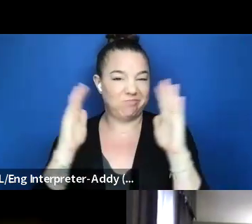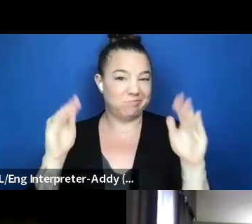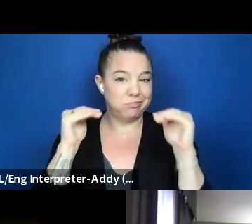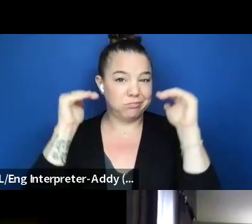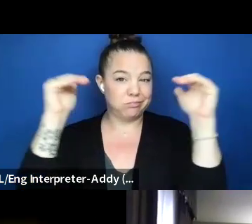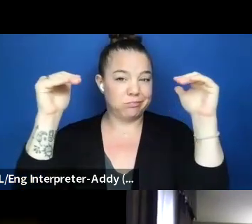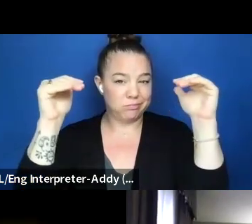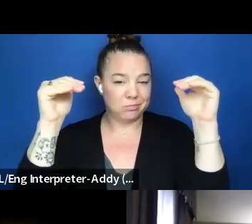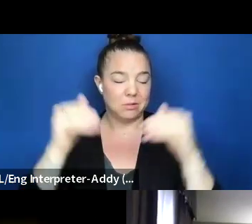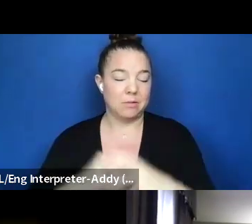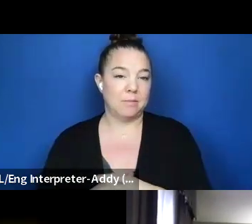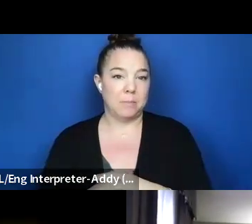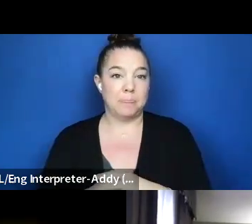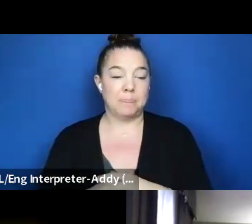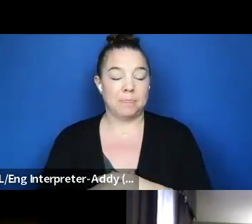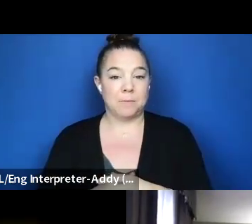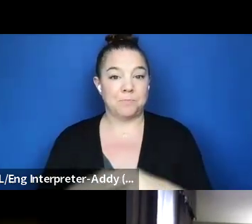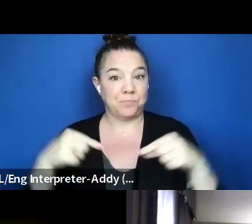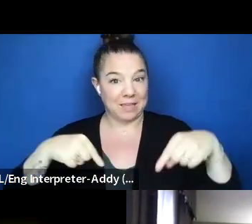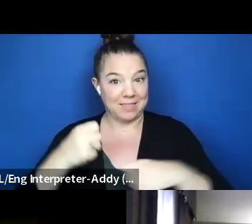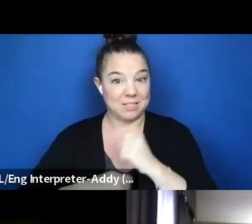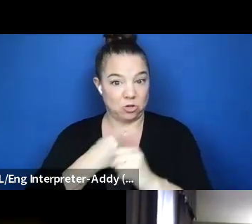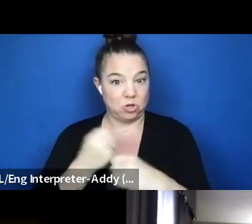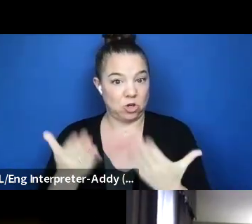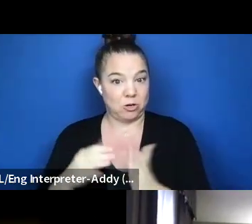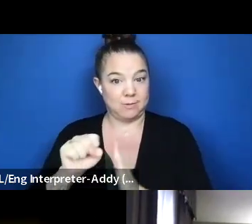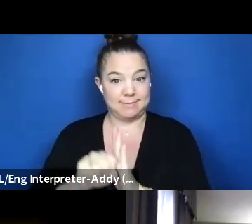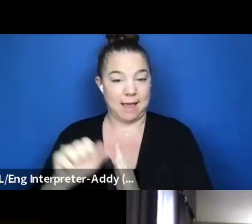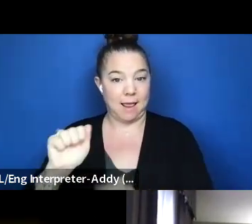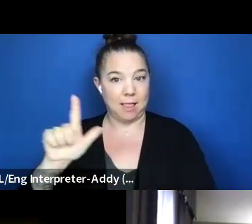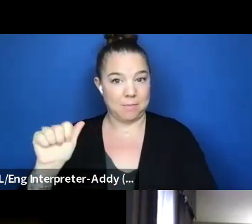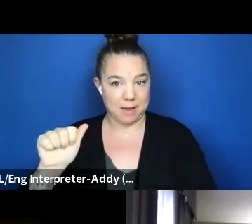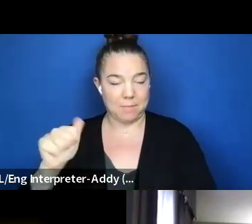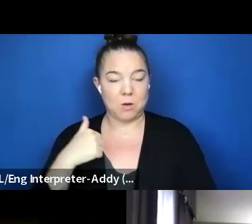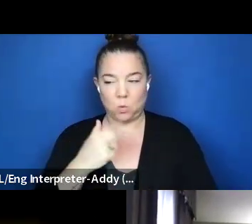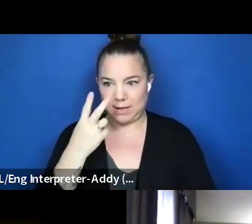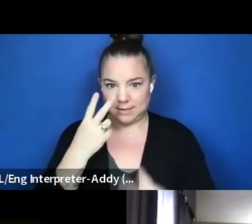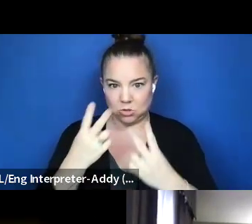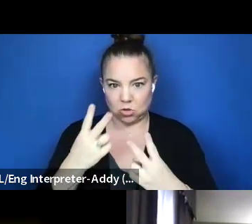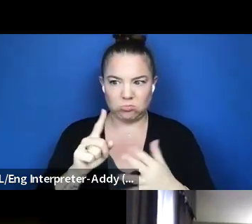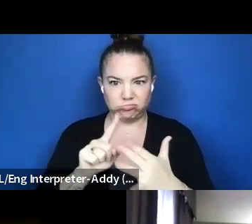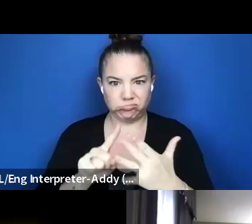Adeleigh Belyeu: And even this year here in Alabama we saw a number of bills. Adeleigh Belyeu: Oh.